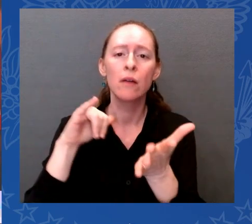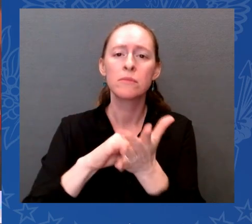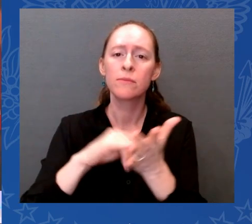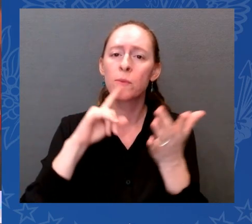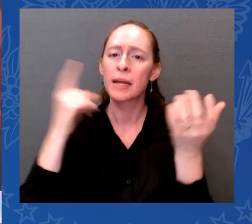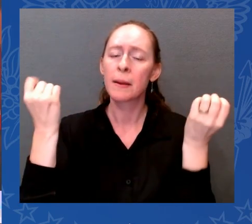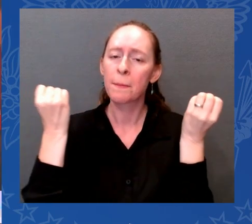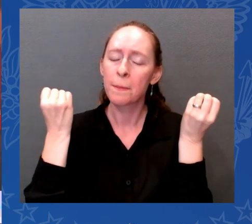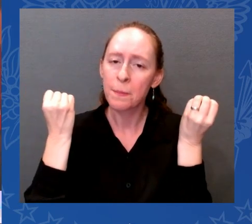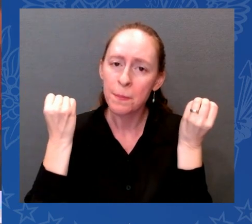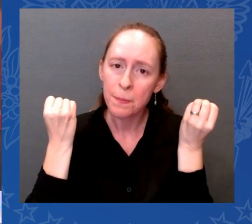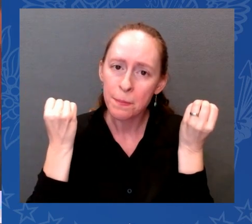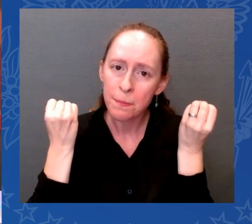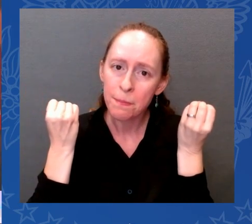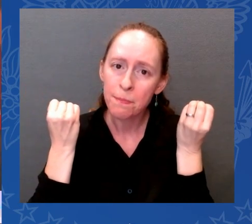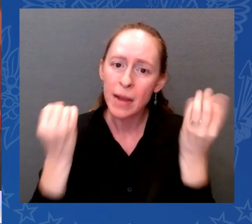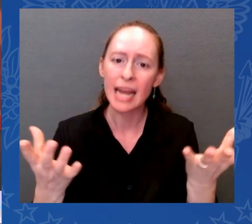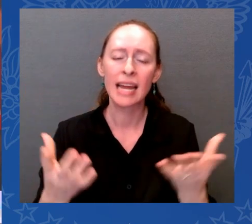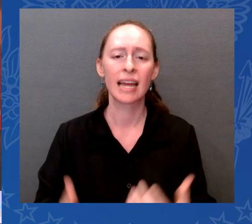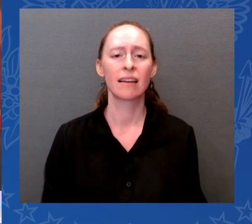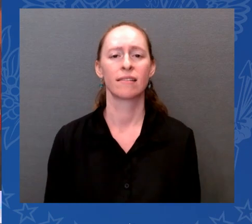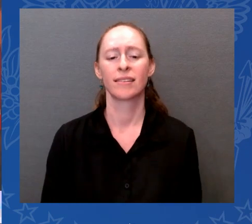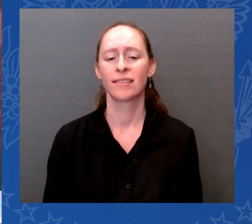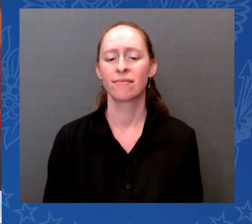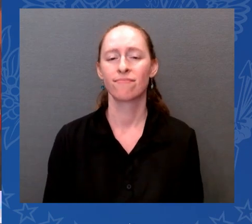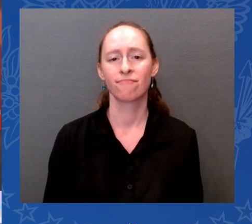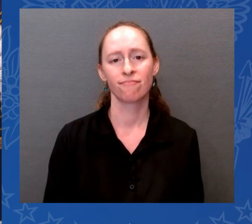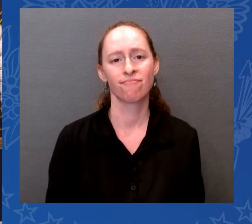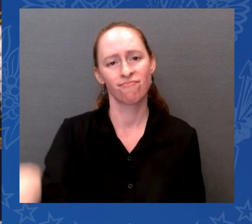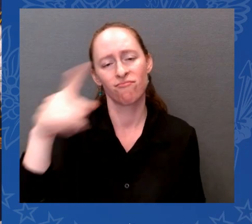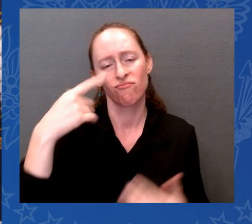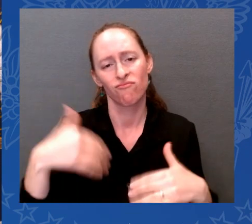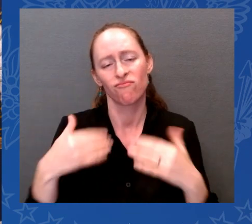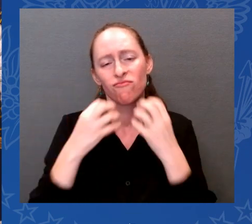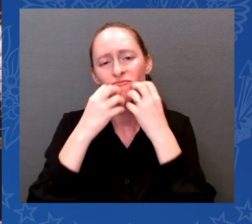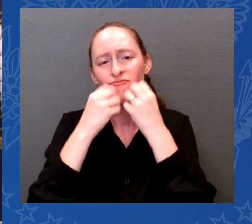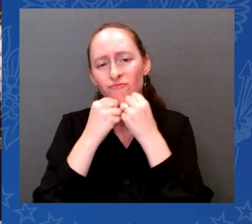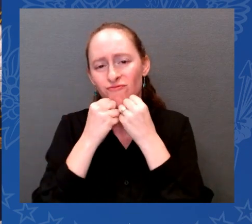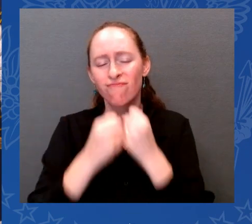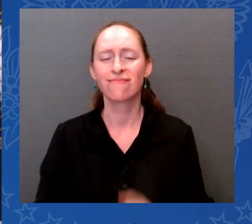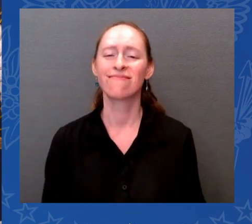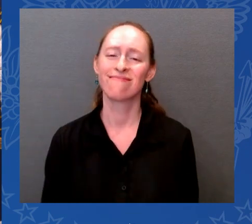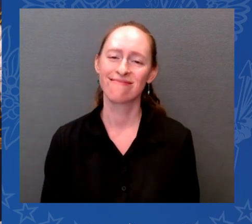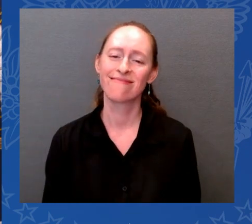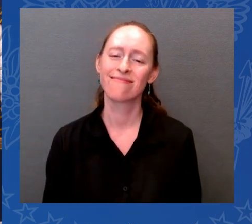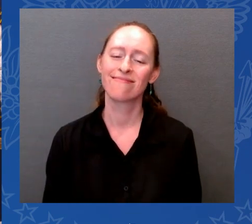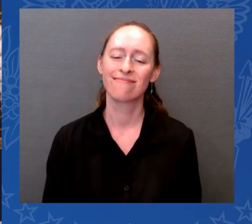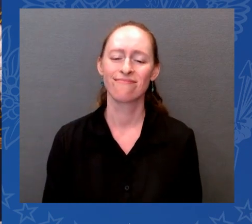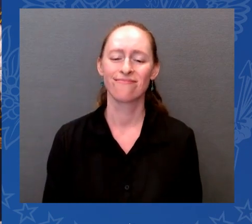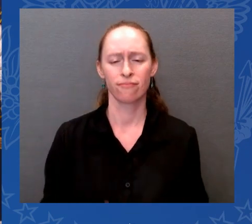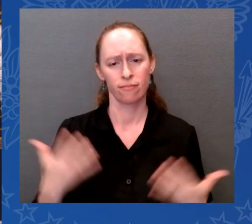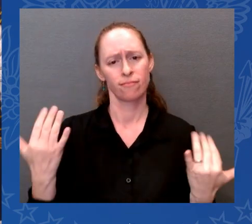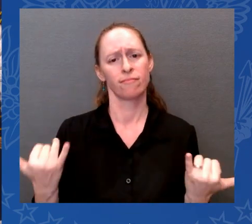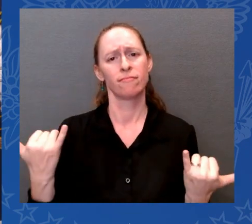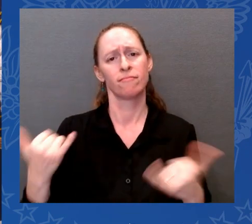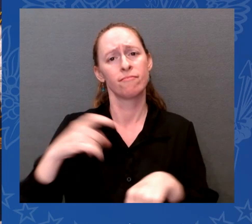So I'd -- I'd like to take a moment at the top here to honor the lives we've lost of those in the past two years,